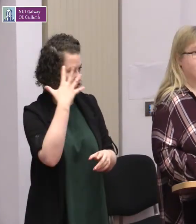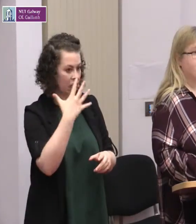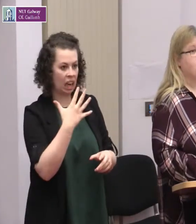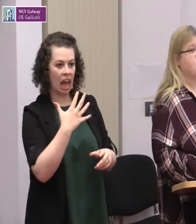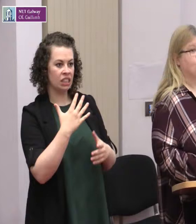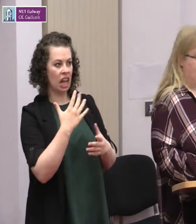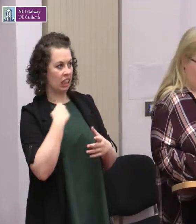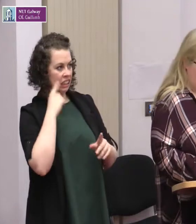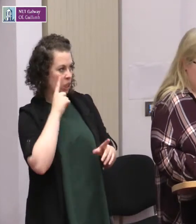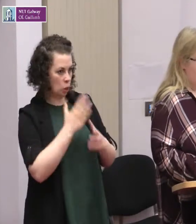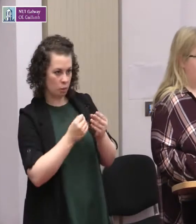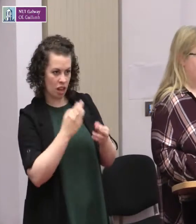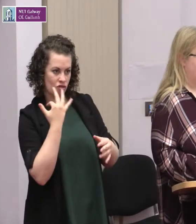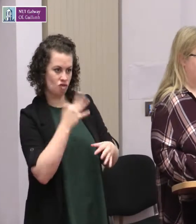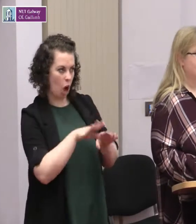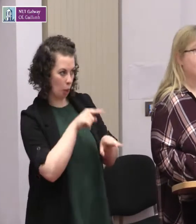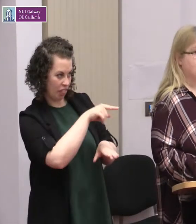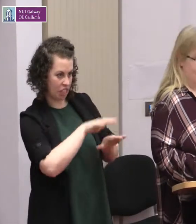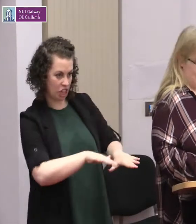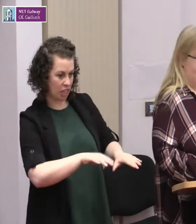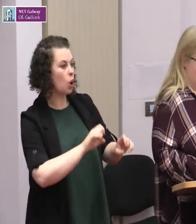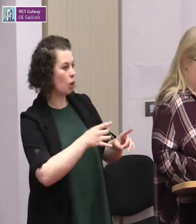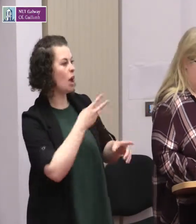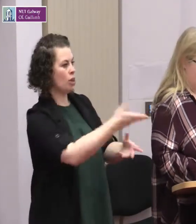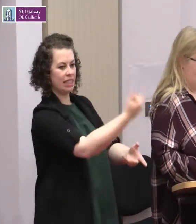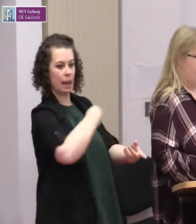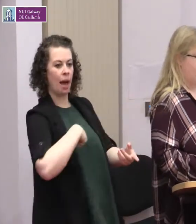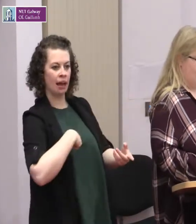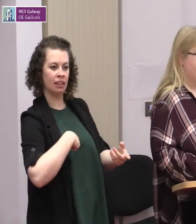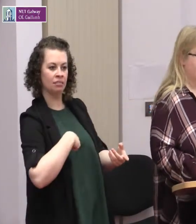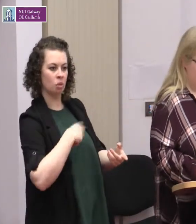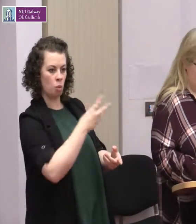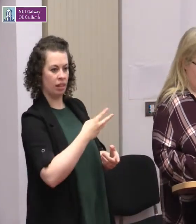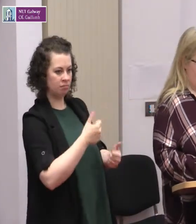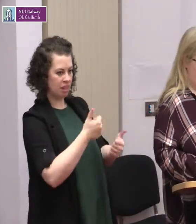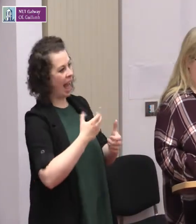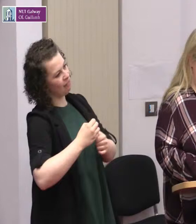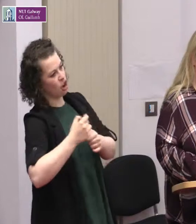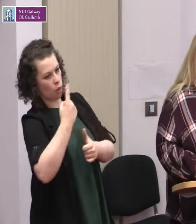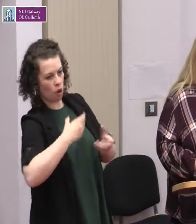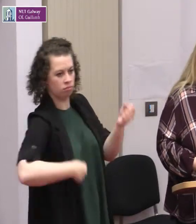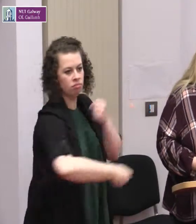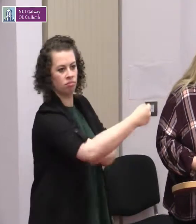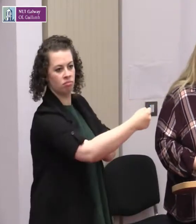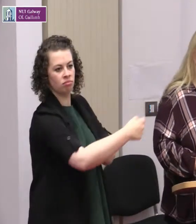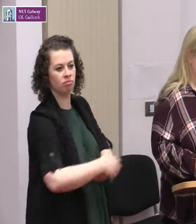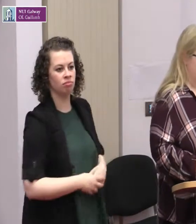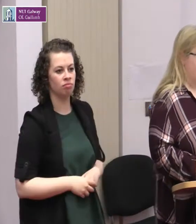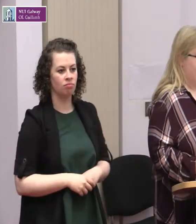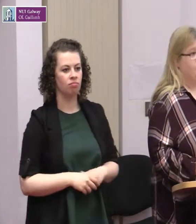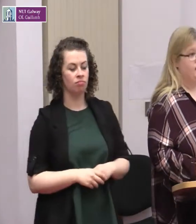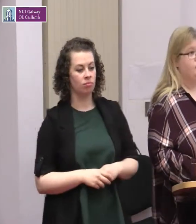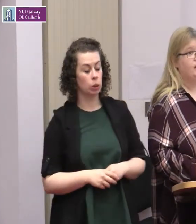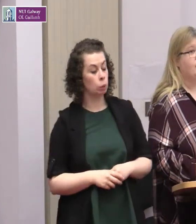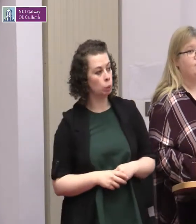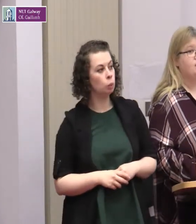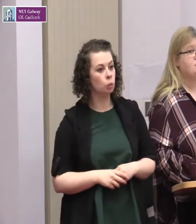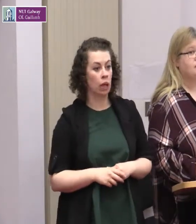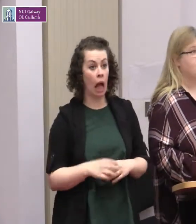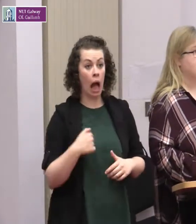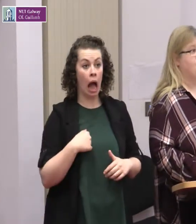'wrong' will take them back full stop here, have another one.